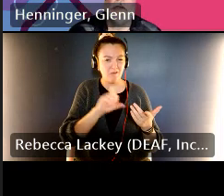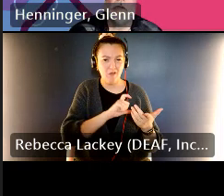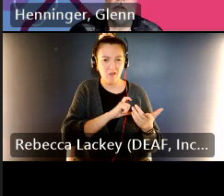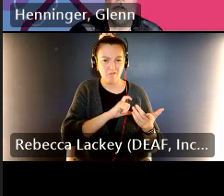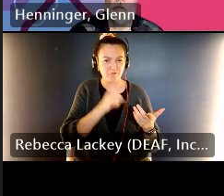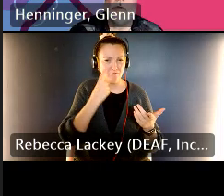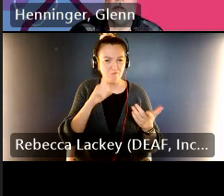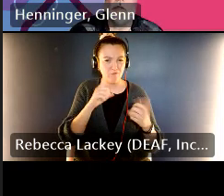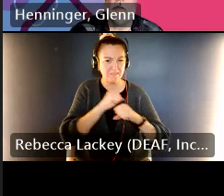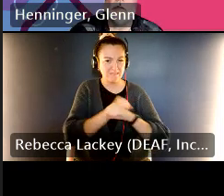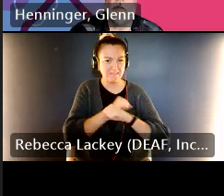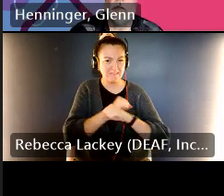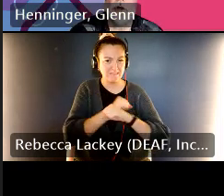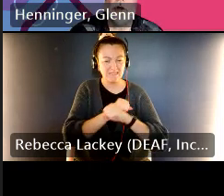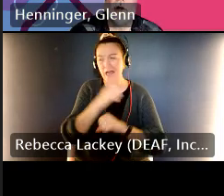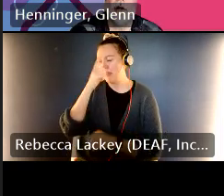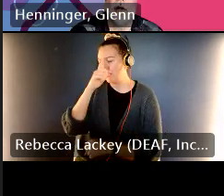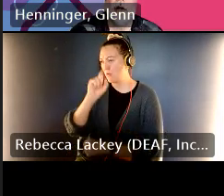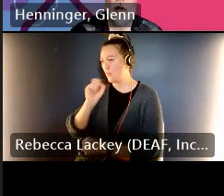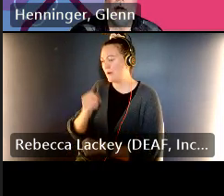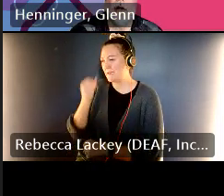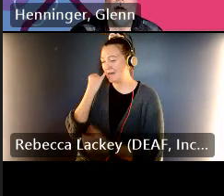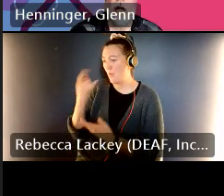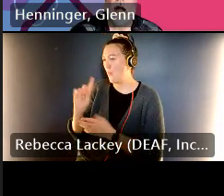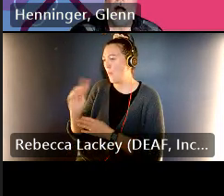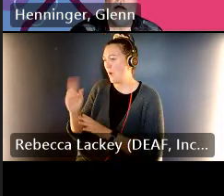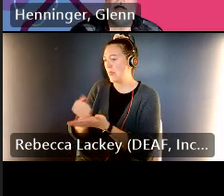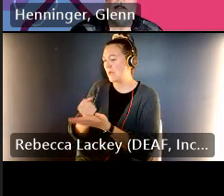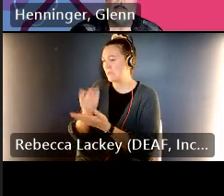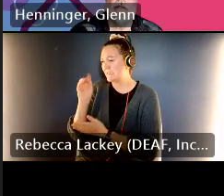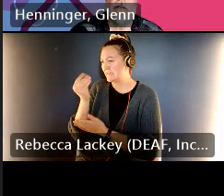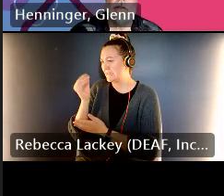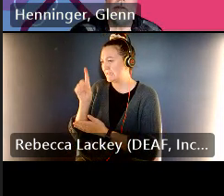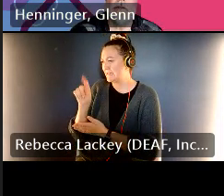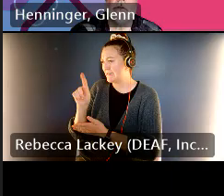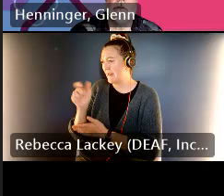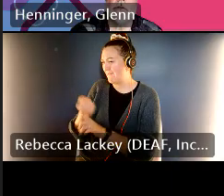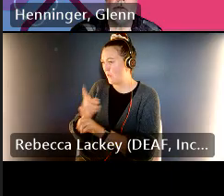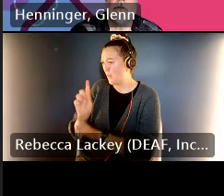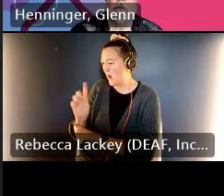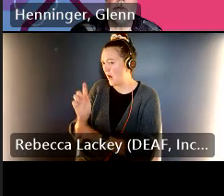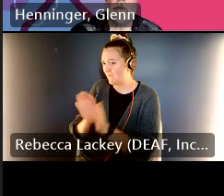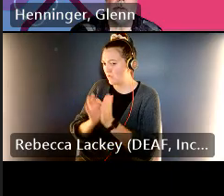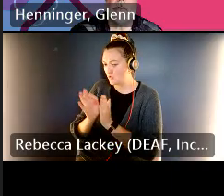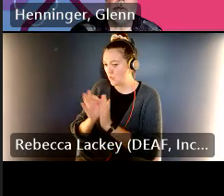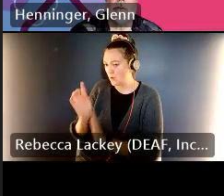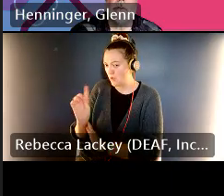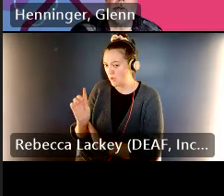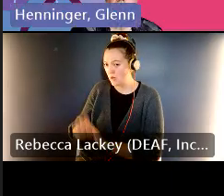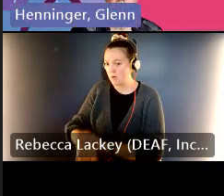I think it's mostly a question of where we collected our data from for scoring purposes, yes.